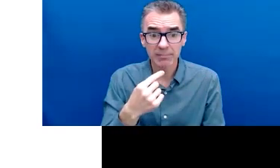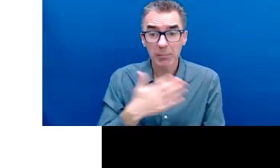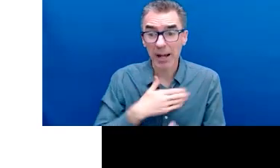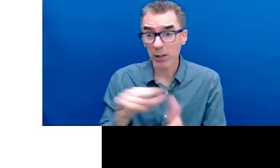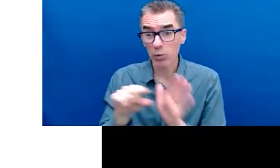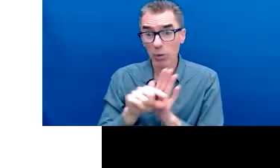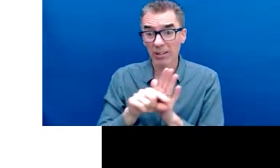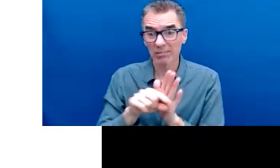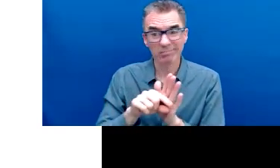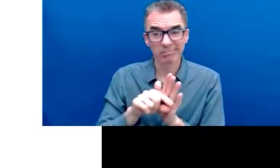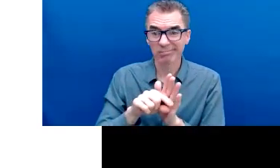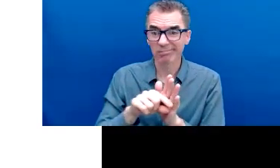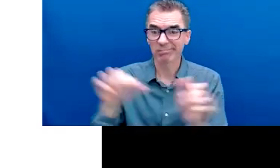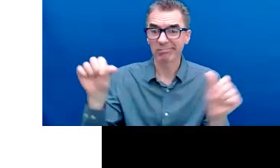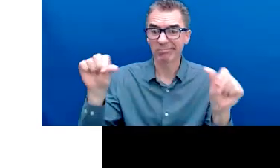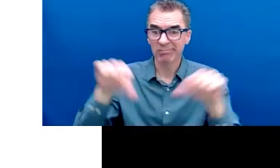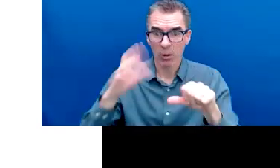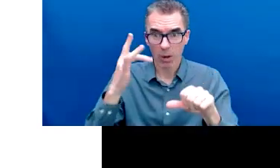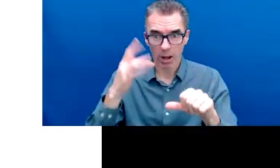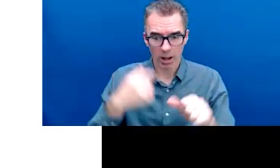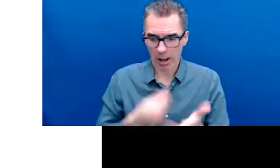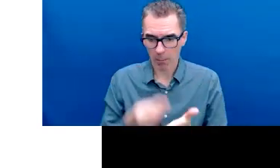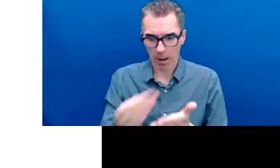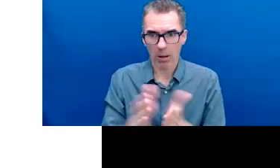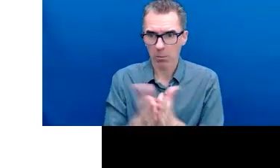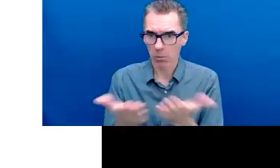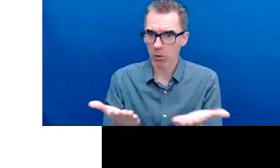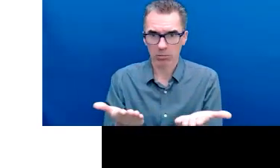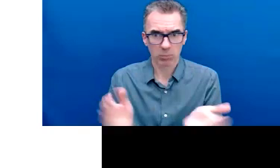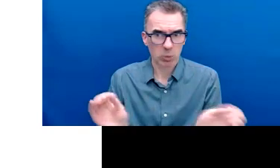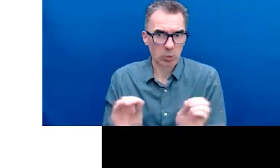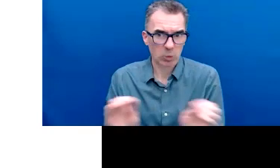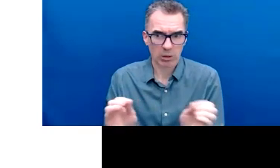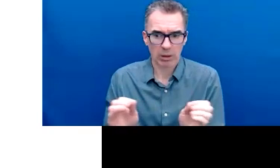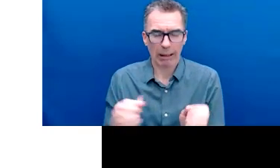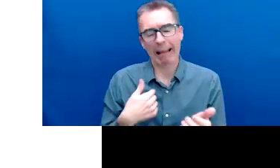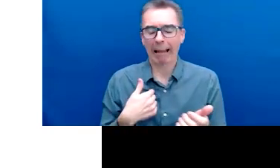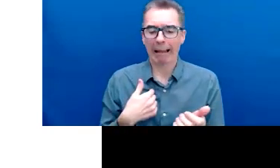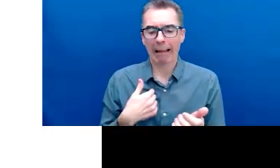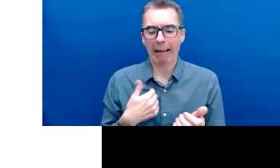because they didn't purchase the textbook, and so they just attempted to take the class without the textbook.